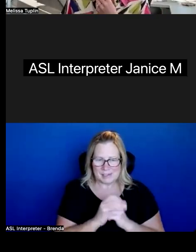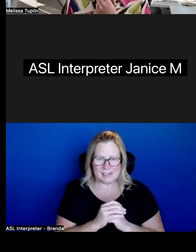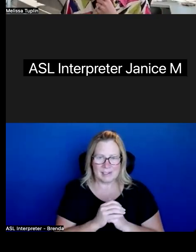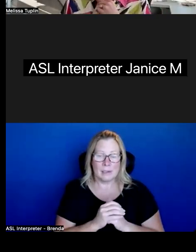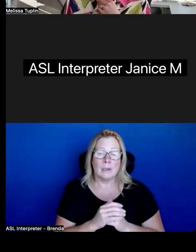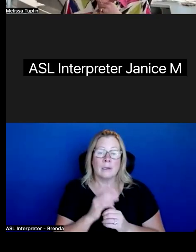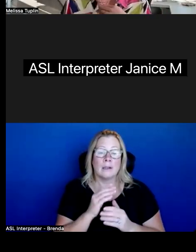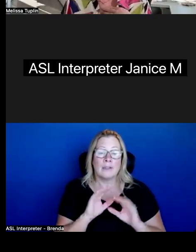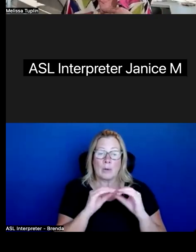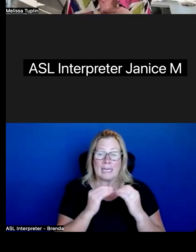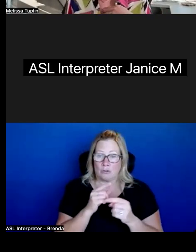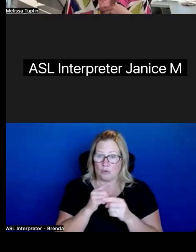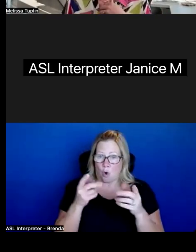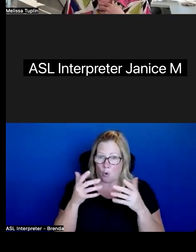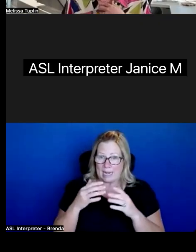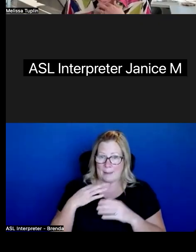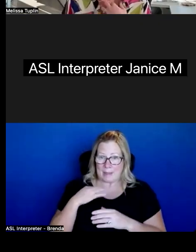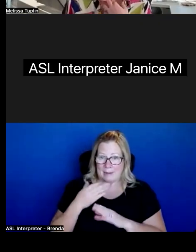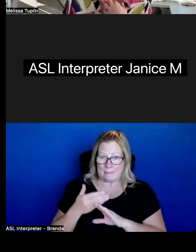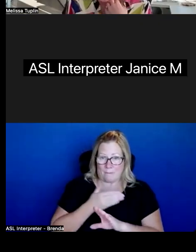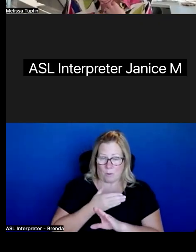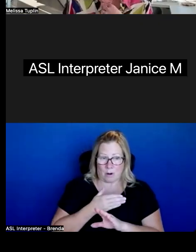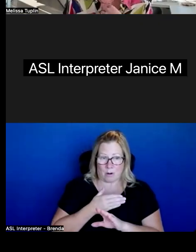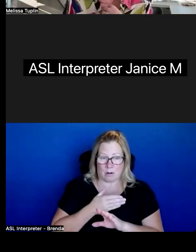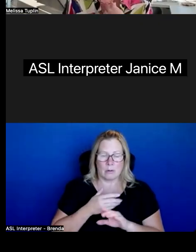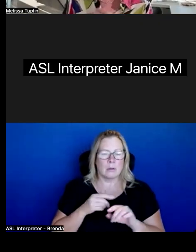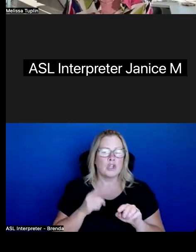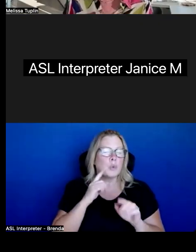to this program before, you're going to notice that we are not asking for